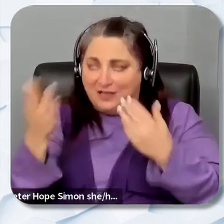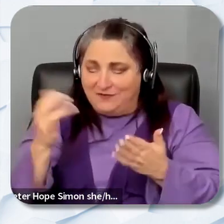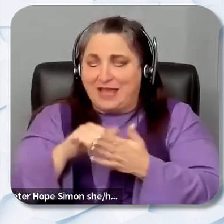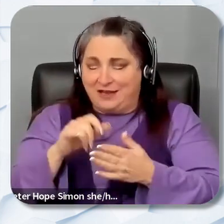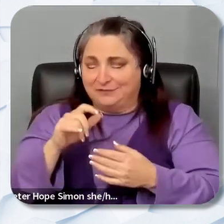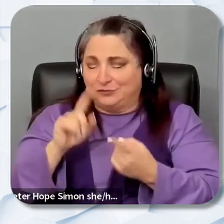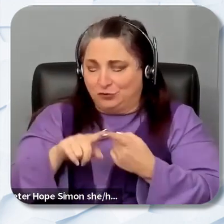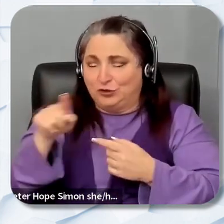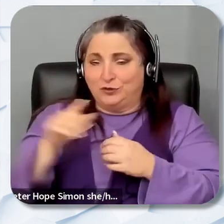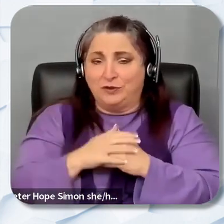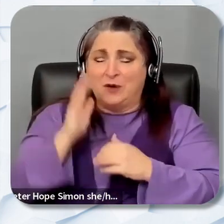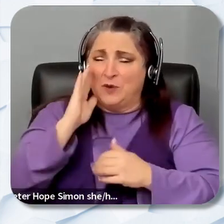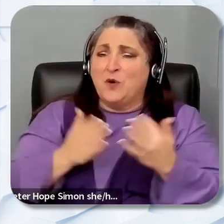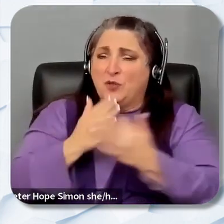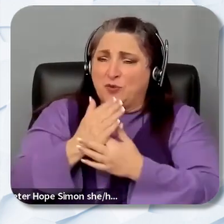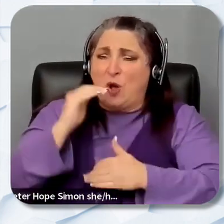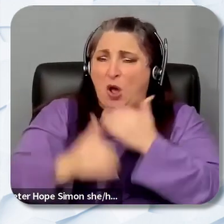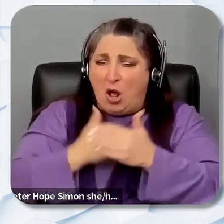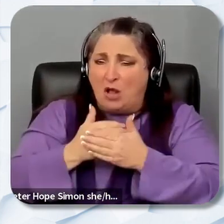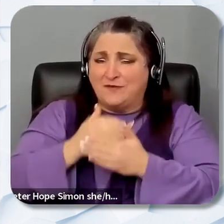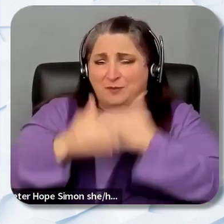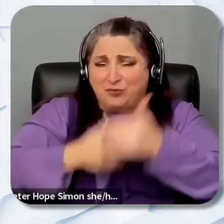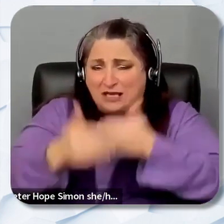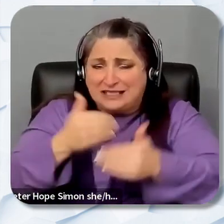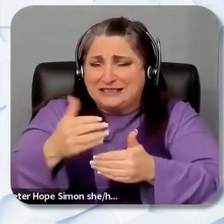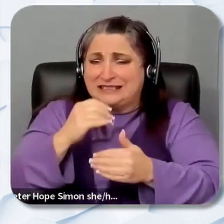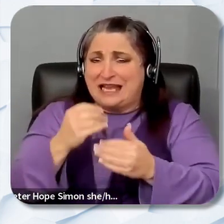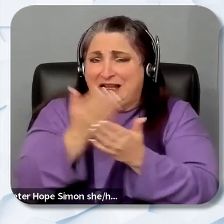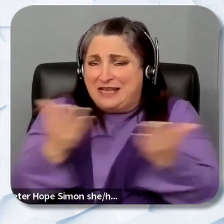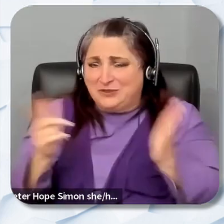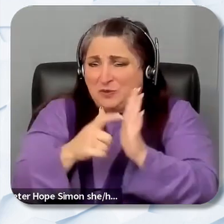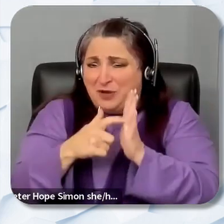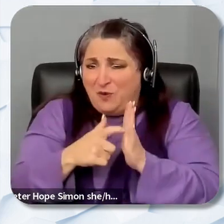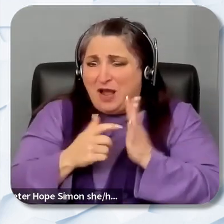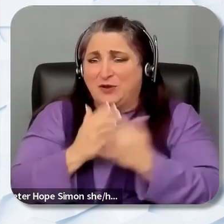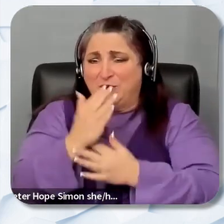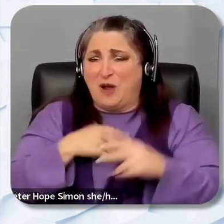of the processes and items that are going to be required through our monitoring system